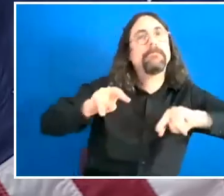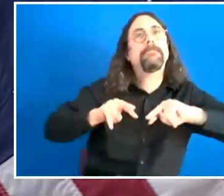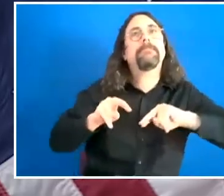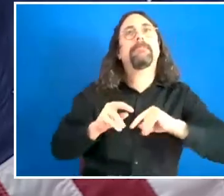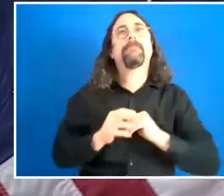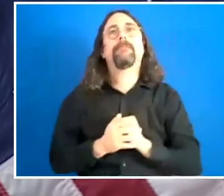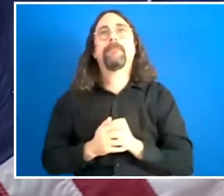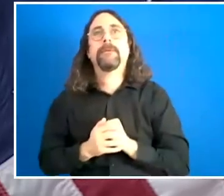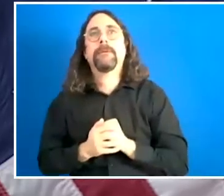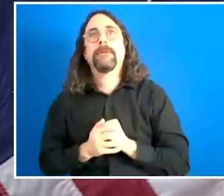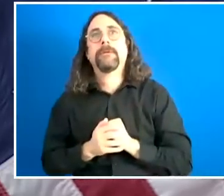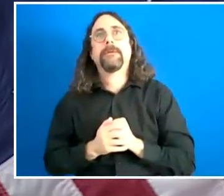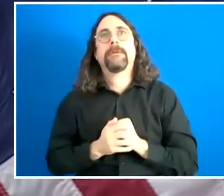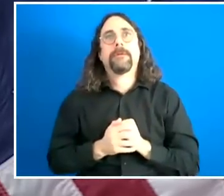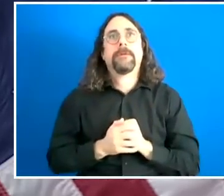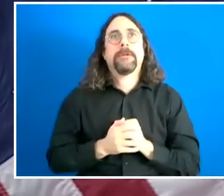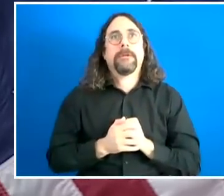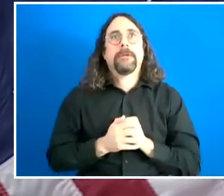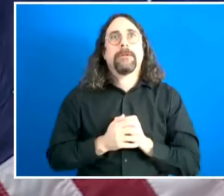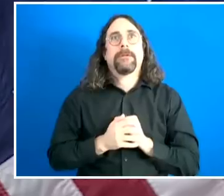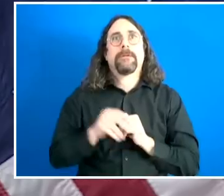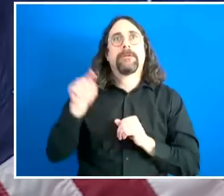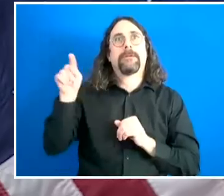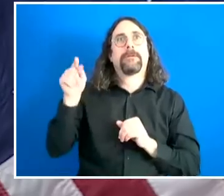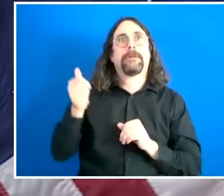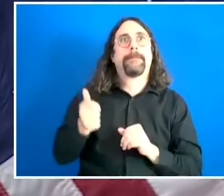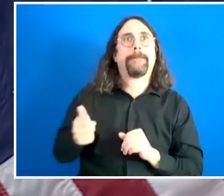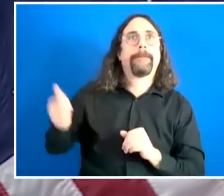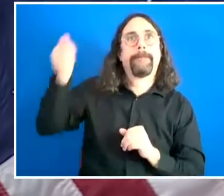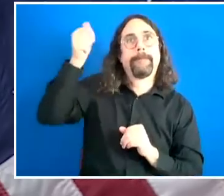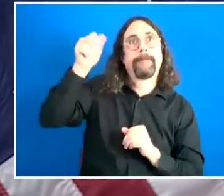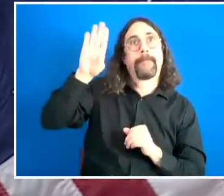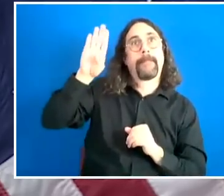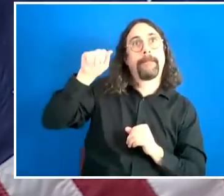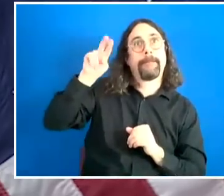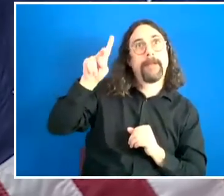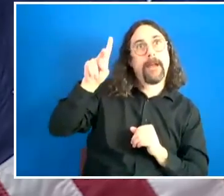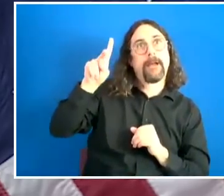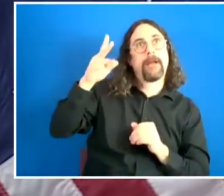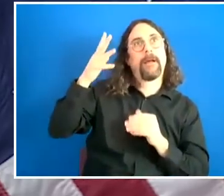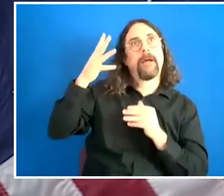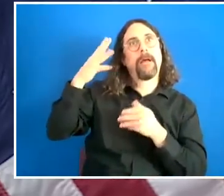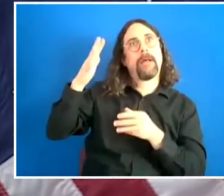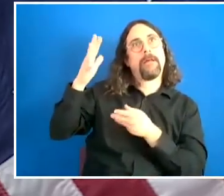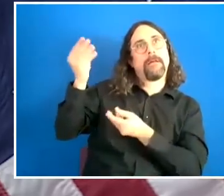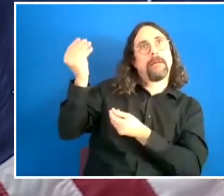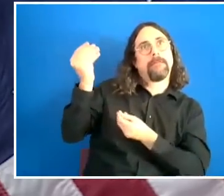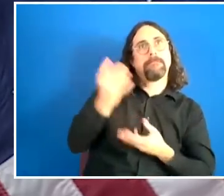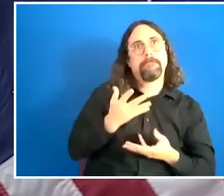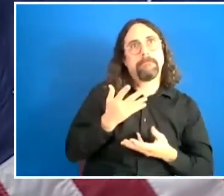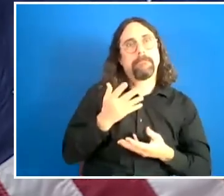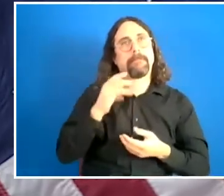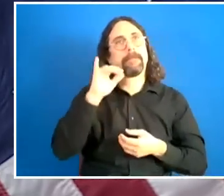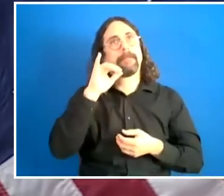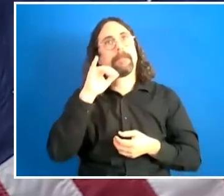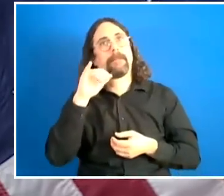REMEMBER A LOT OF PEOPLE ARE IN SHELTER, NEED TREMENDOUS SUPPORT. THE CORONAVIRUS IS ONE CHALLENGE,